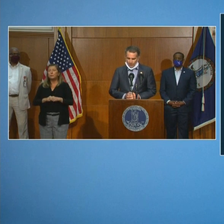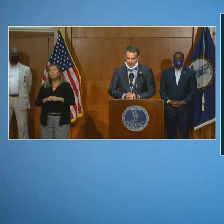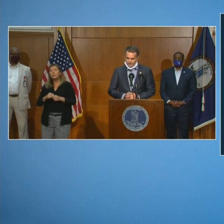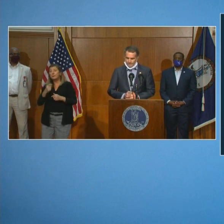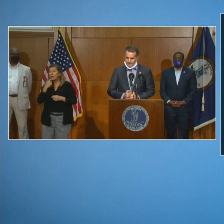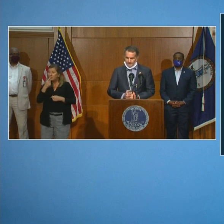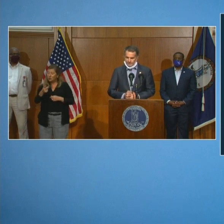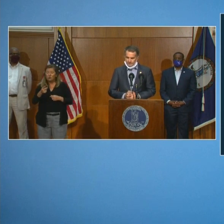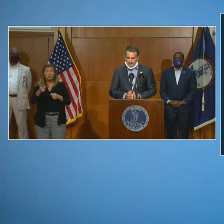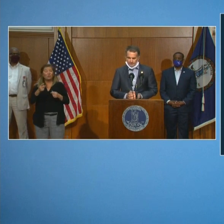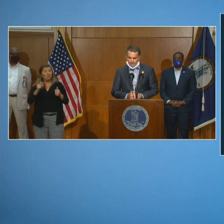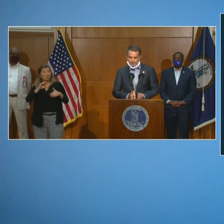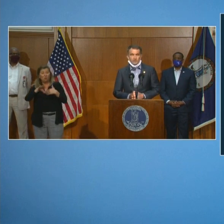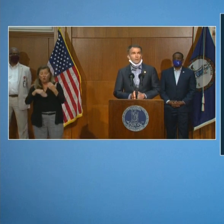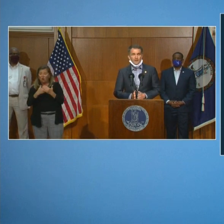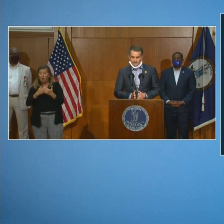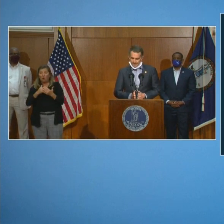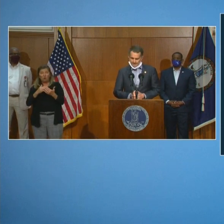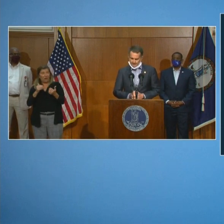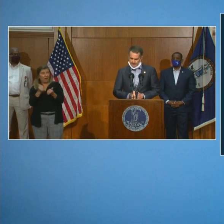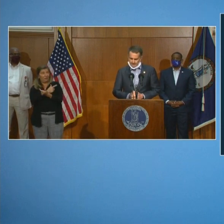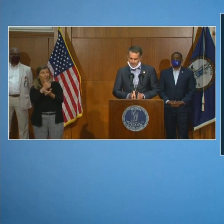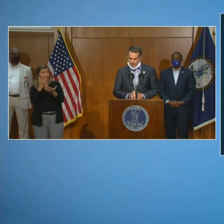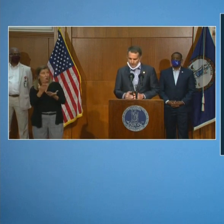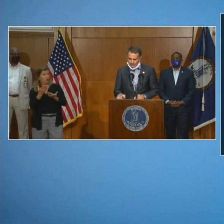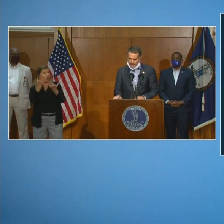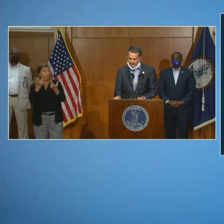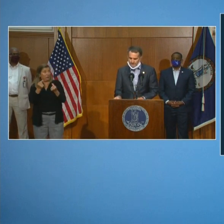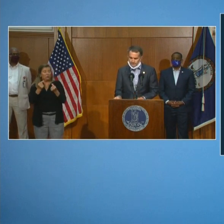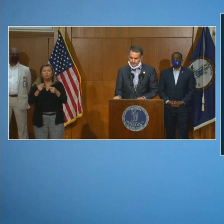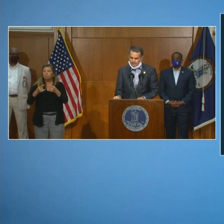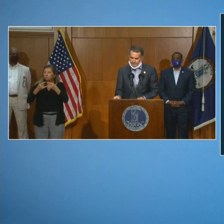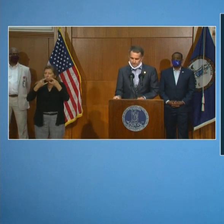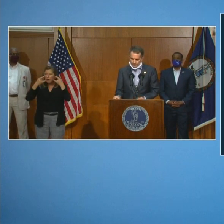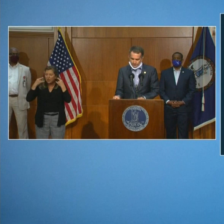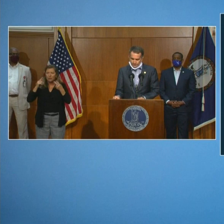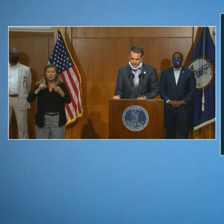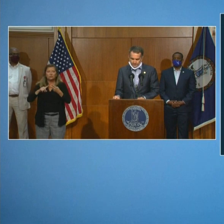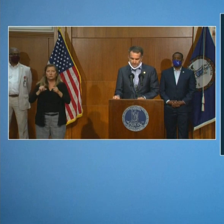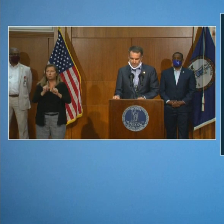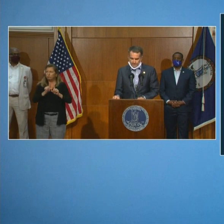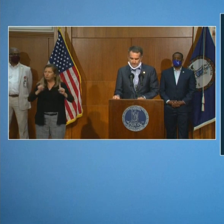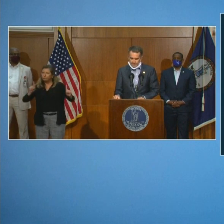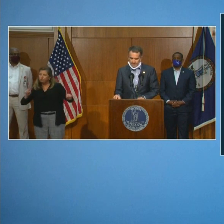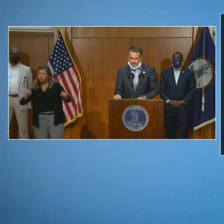NEED FOR A NATIONAL STRATEGY. IT WAS A VERY IF MEETING I TOLD HER THAT WE ARE TAKING ALL OF